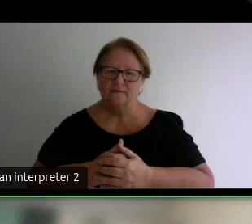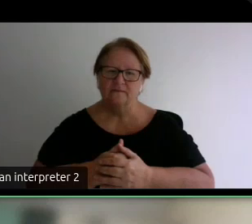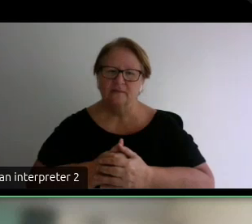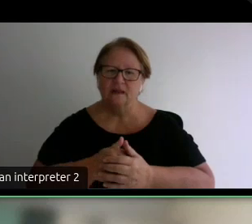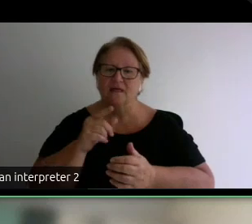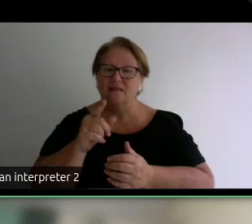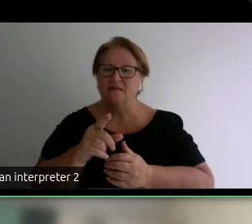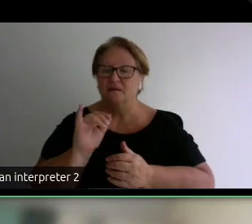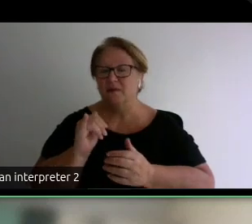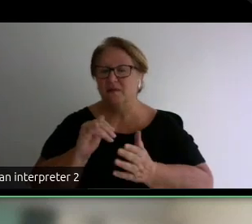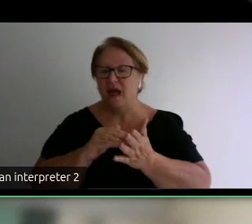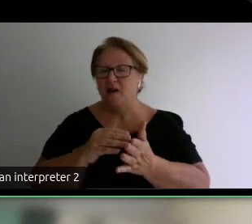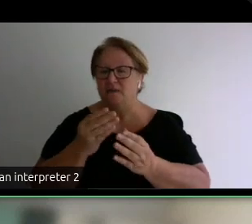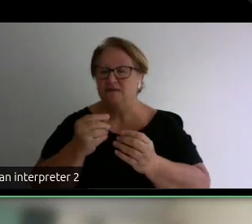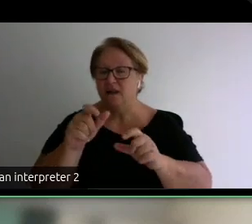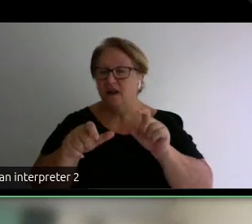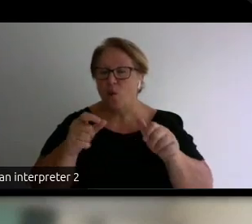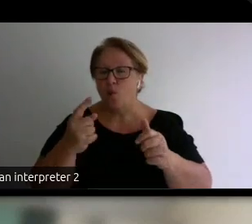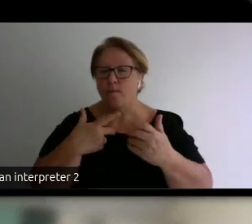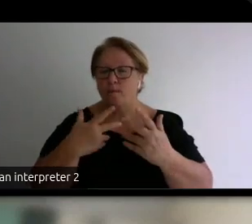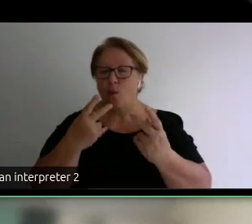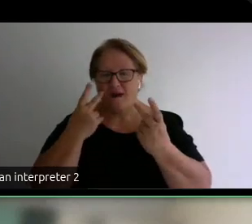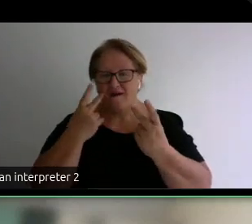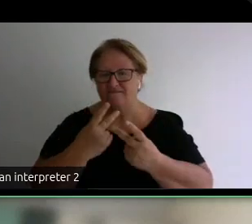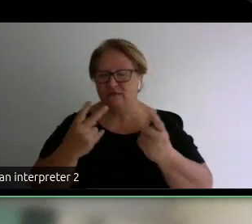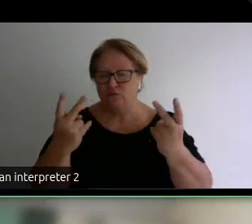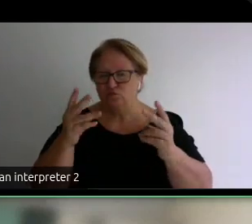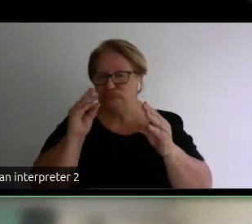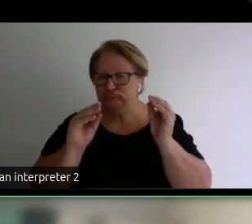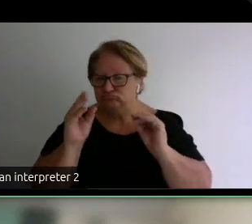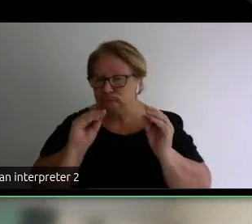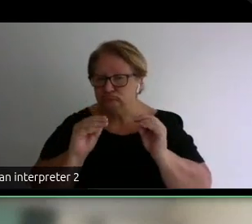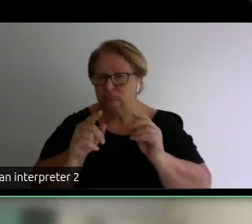some of our clients who are more visual learners and it's a great resource to help them understand